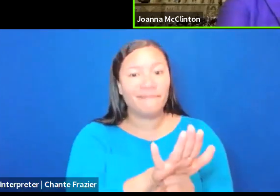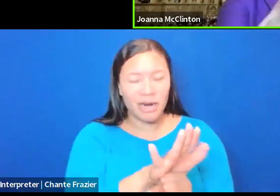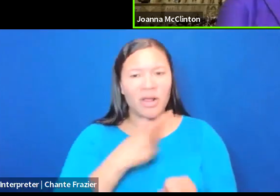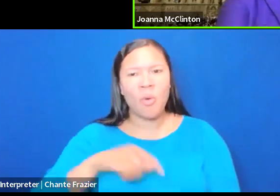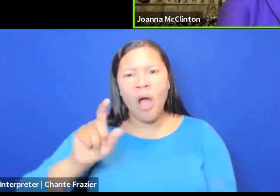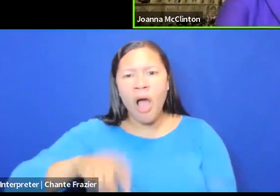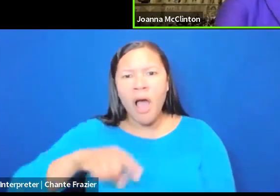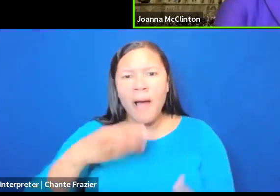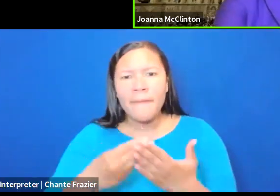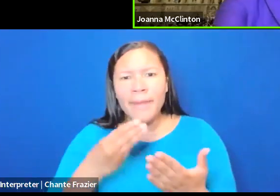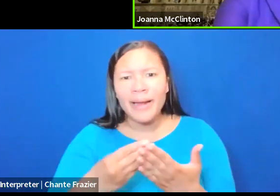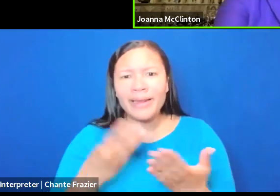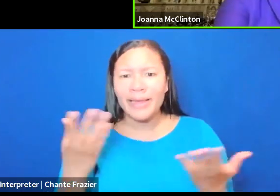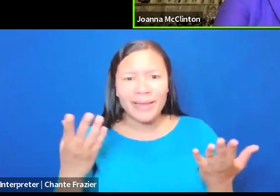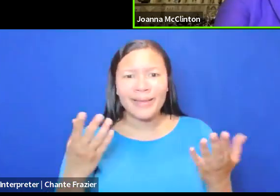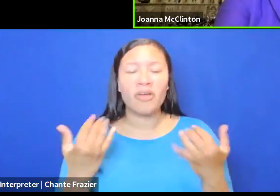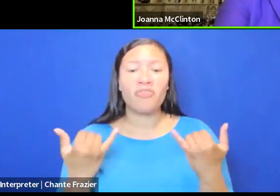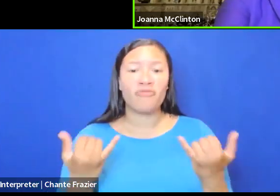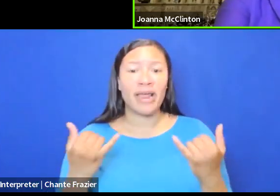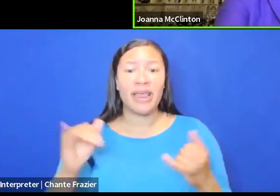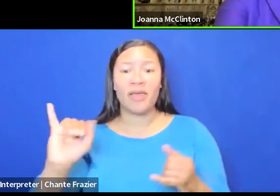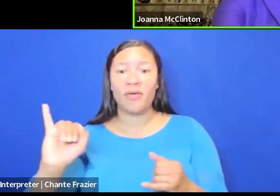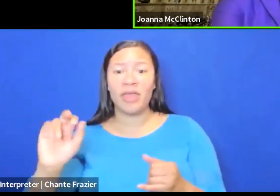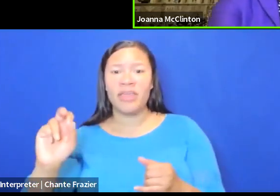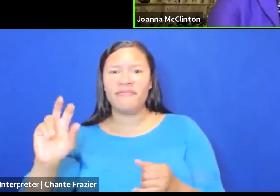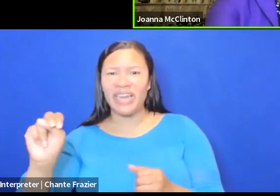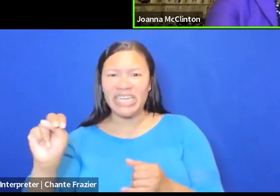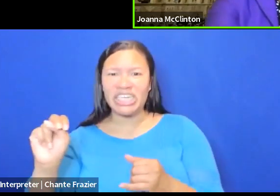won't even tell you all how much the resources financially